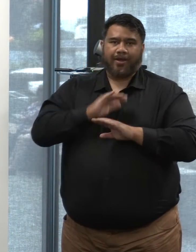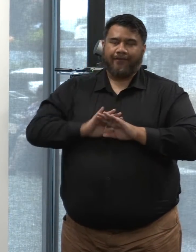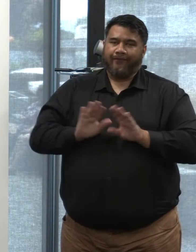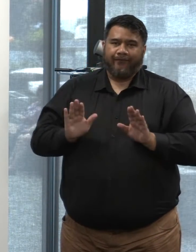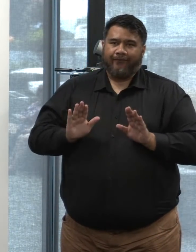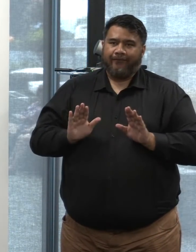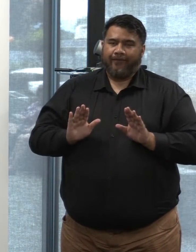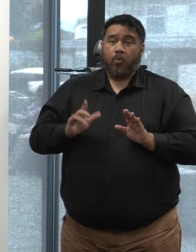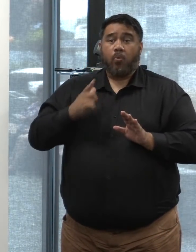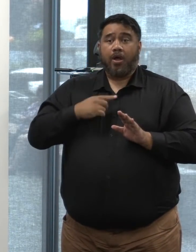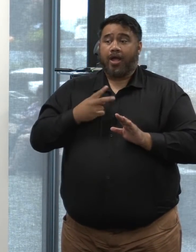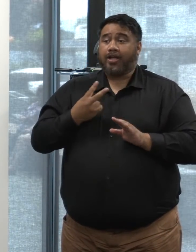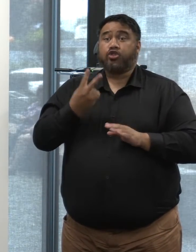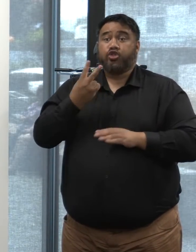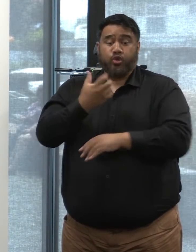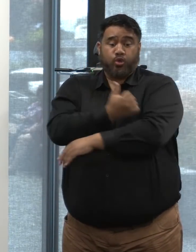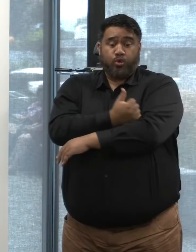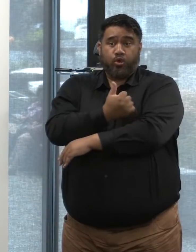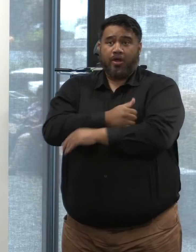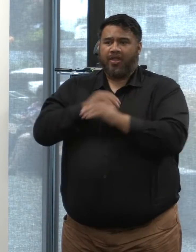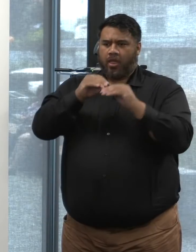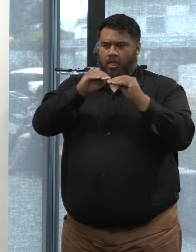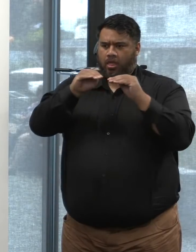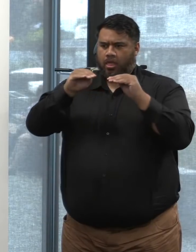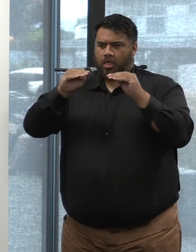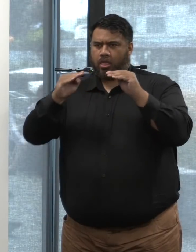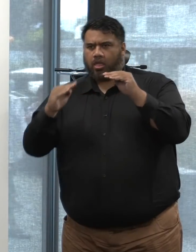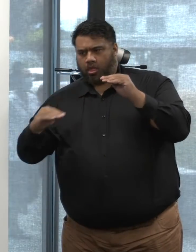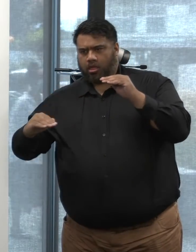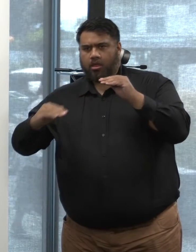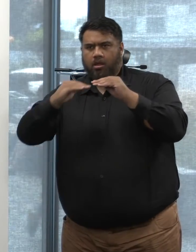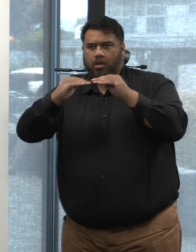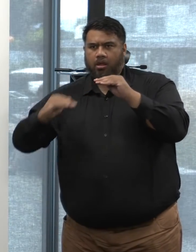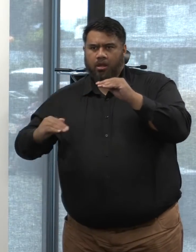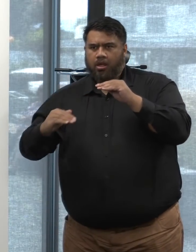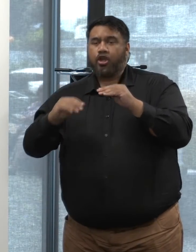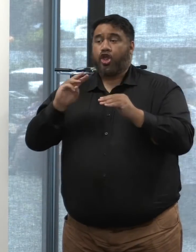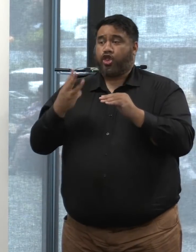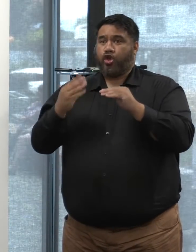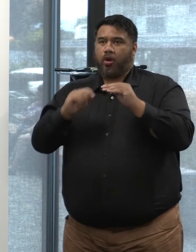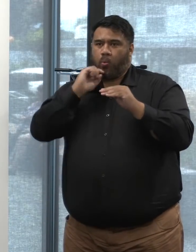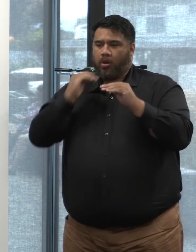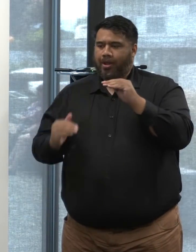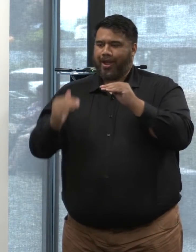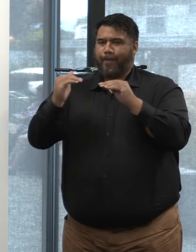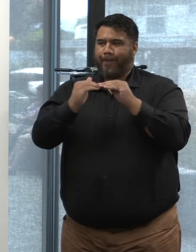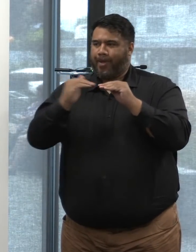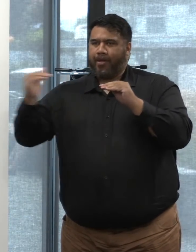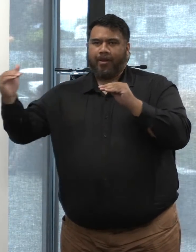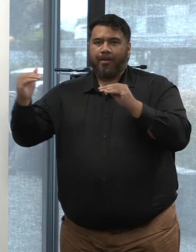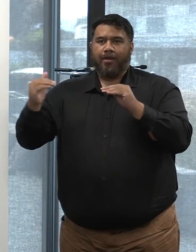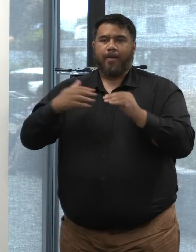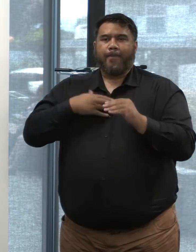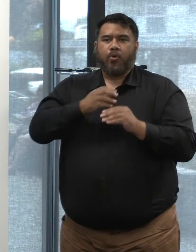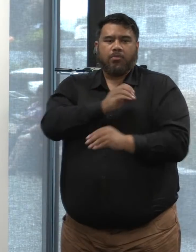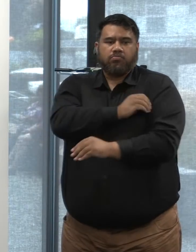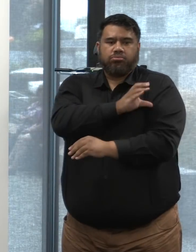is great for Delta, not so much for Omicron.